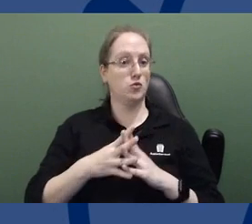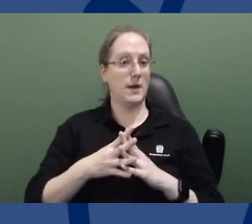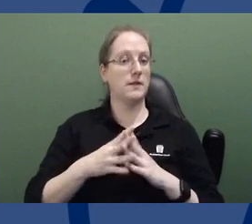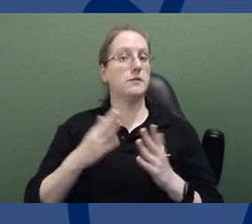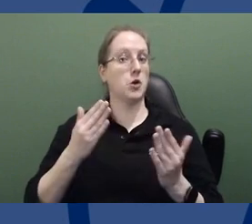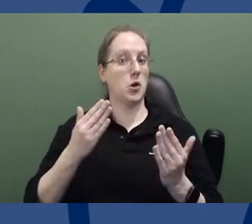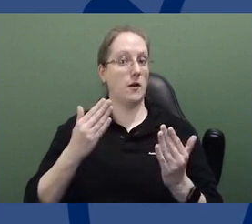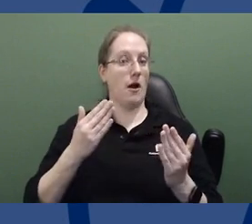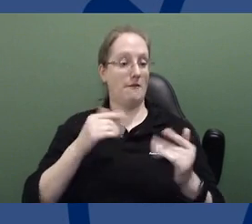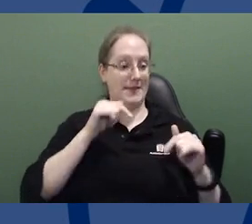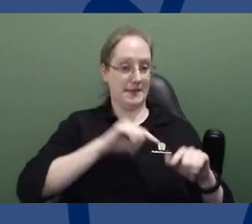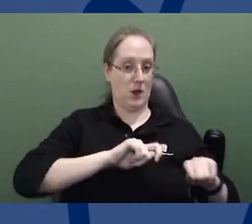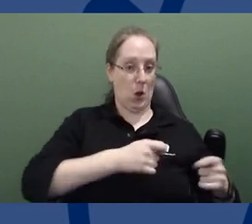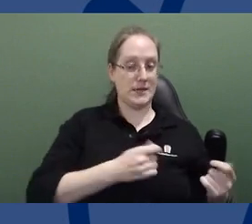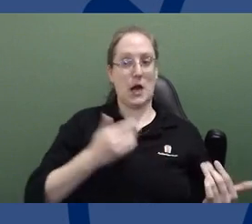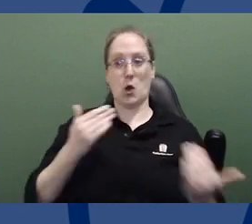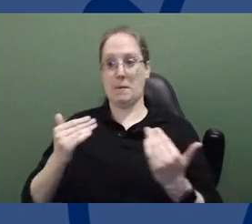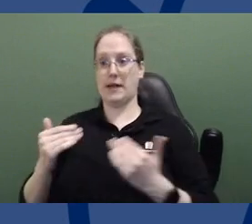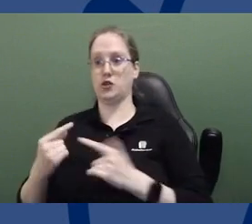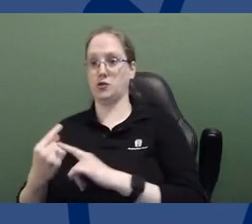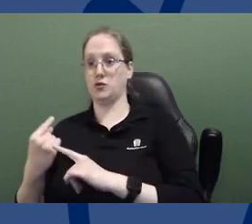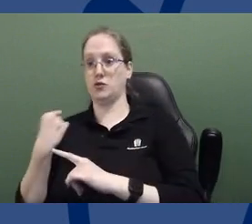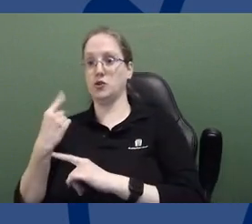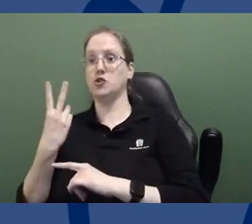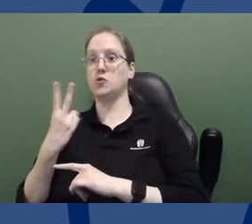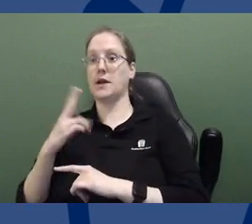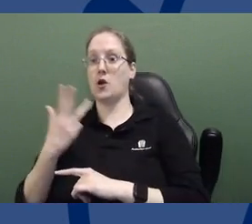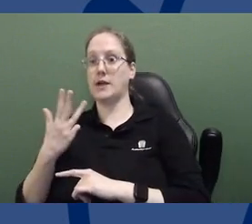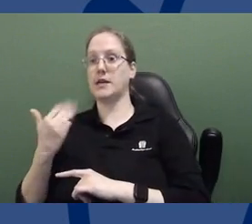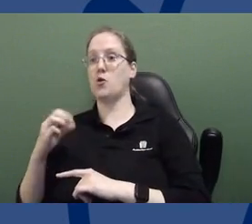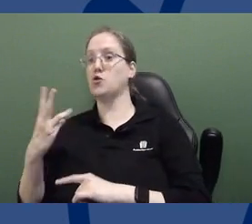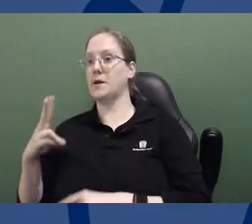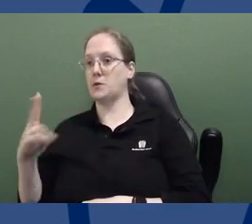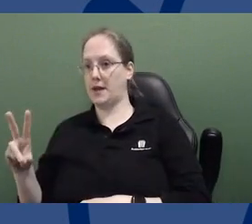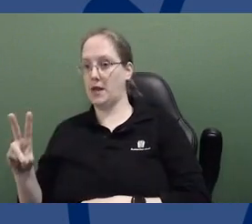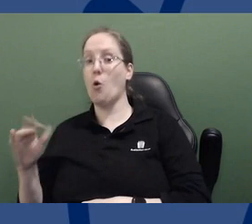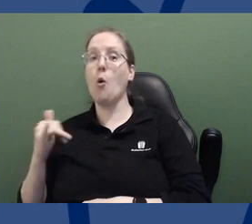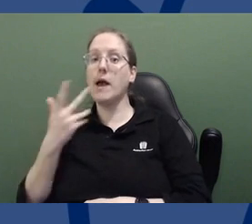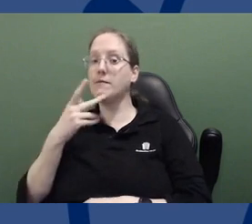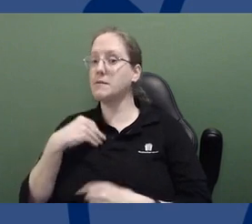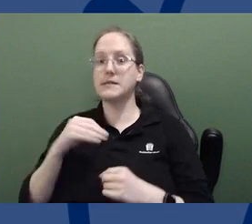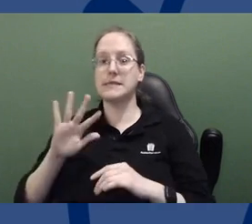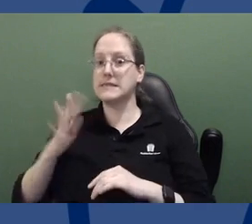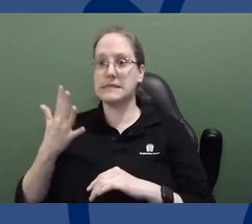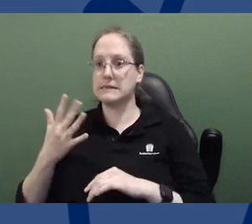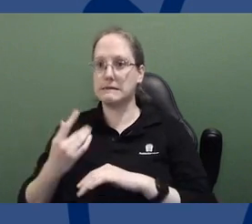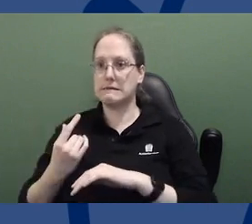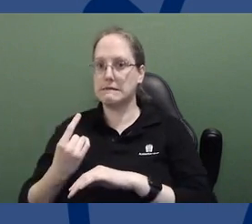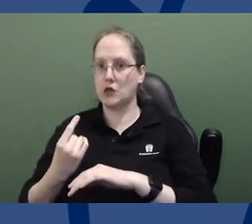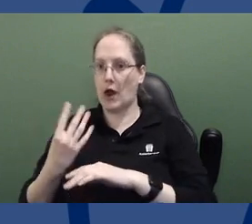if the business wasn't around during that time or that doesn't work, then it's the two weeks immediately prior to the lockdown.